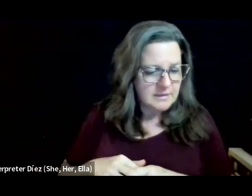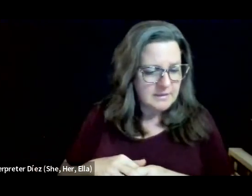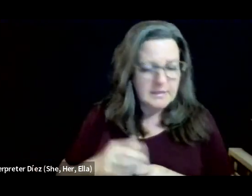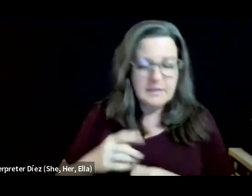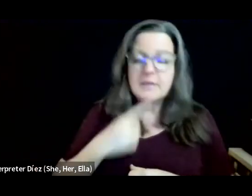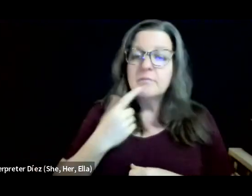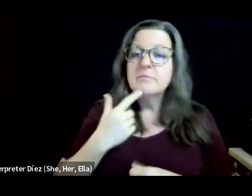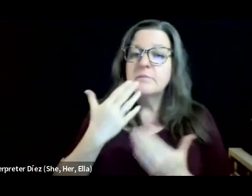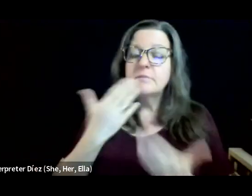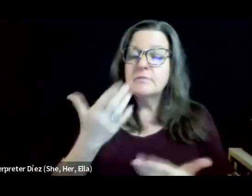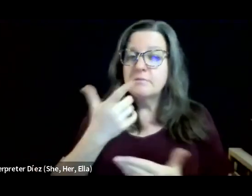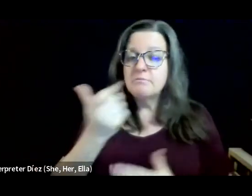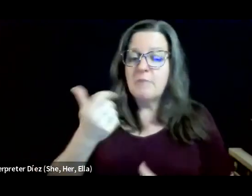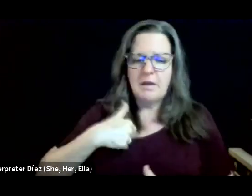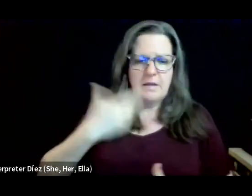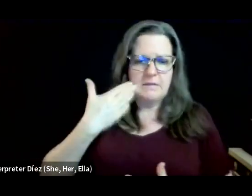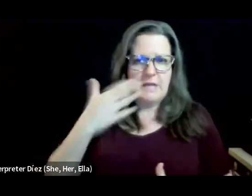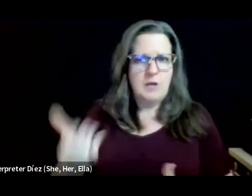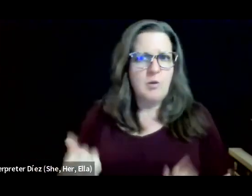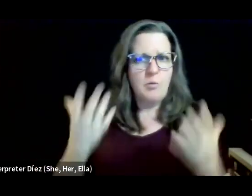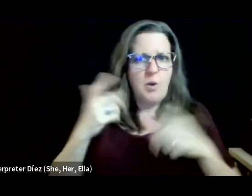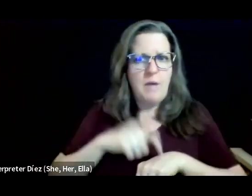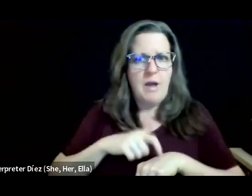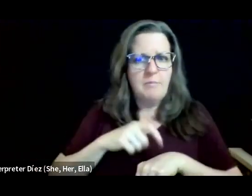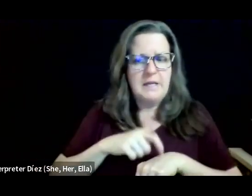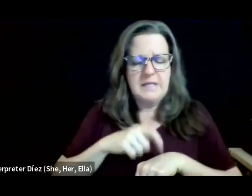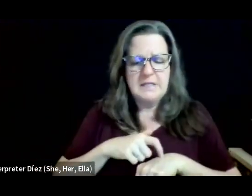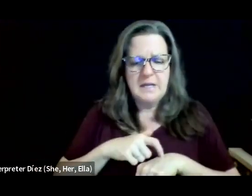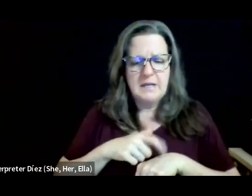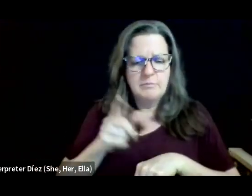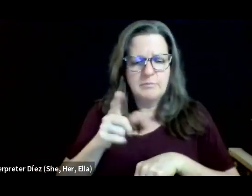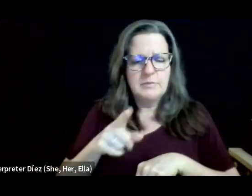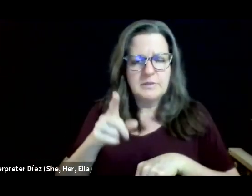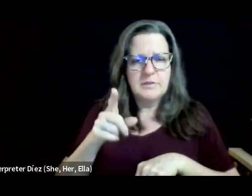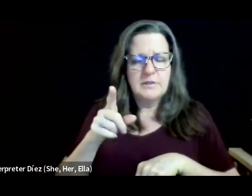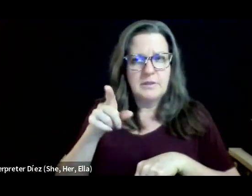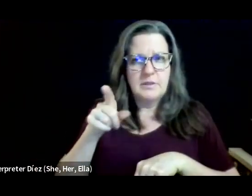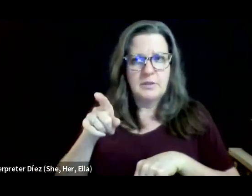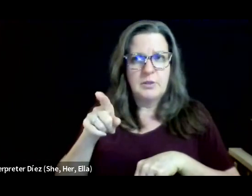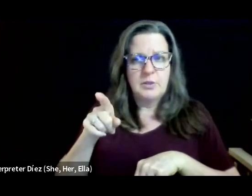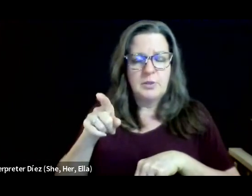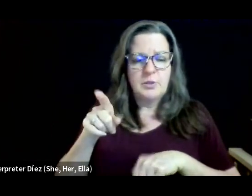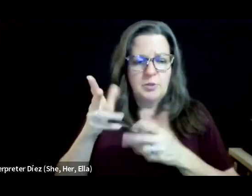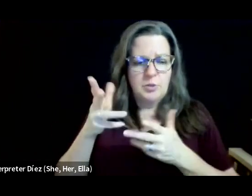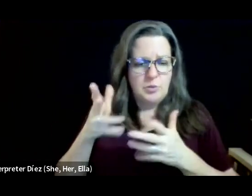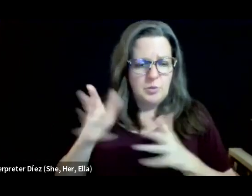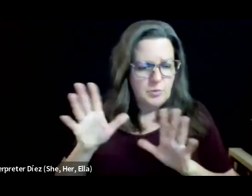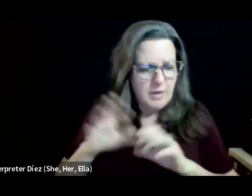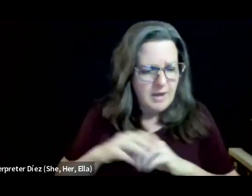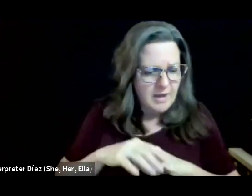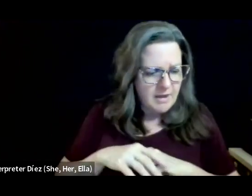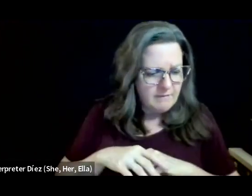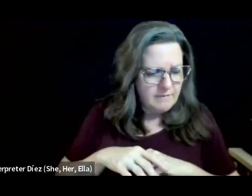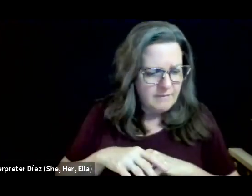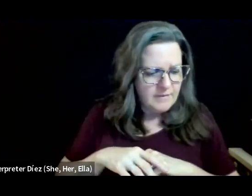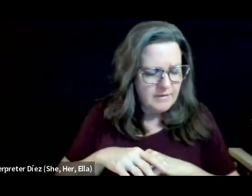because I don't know how many times you have found the-the uh, Board Agenda